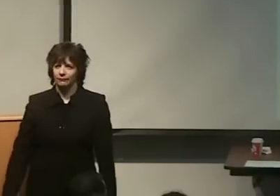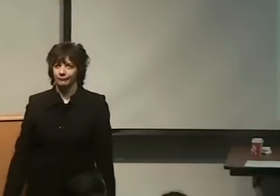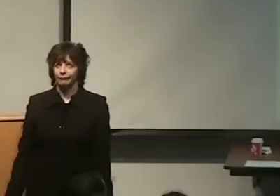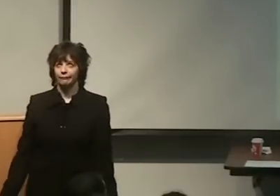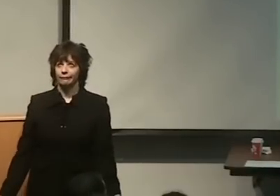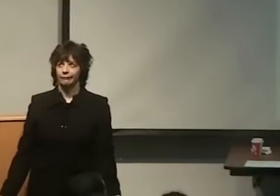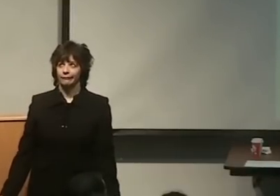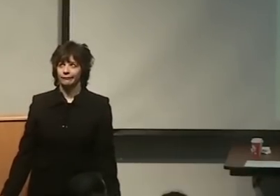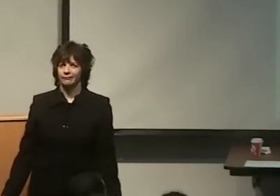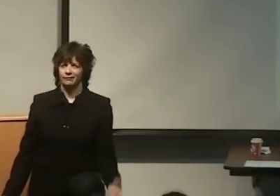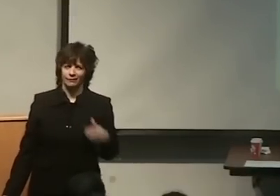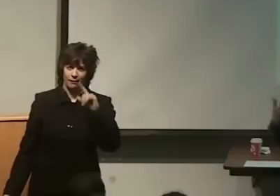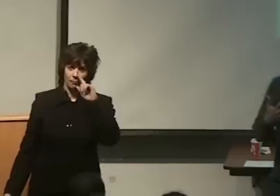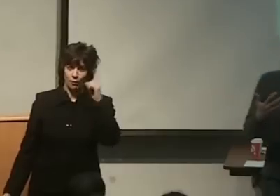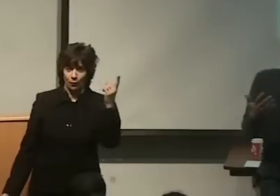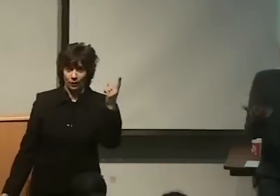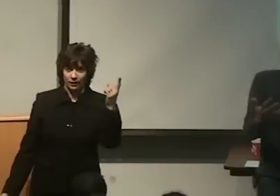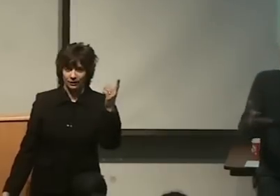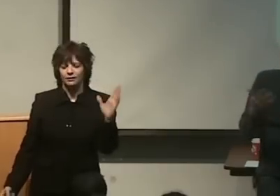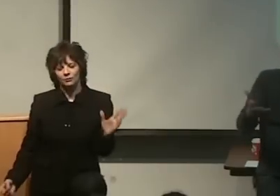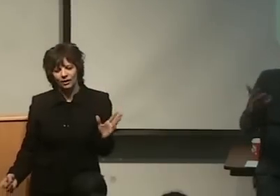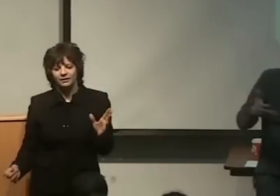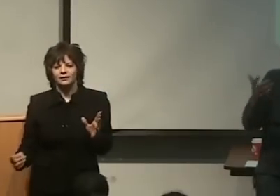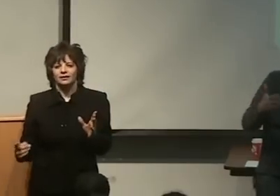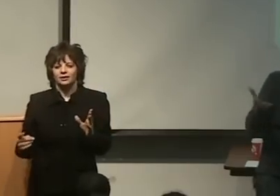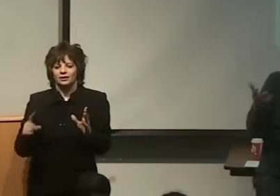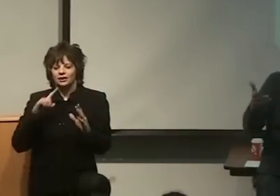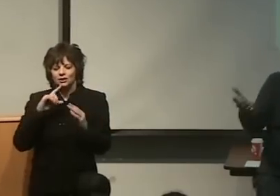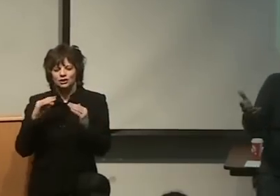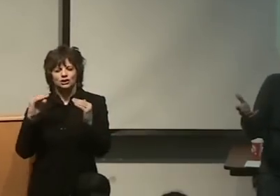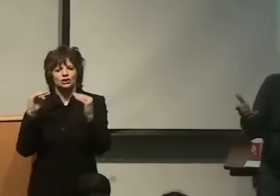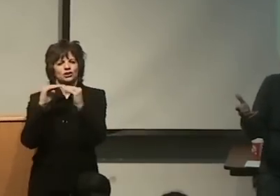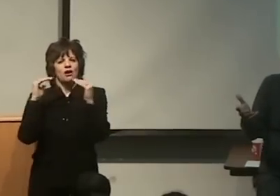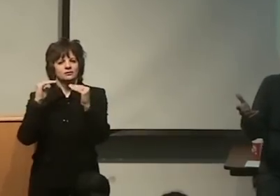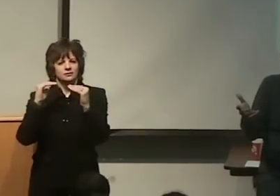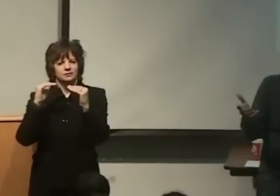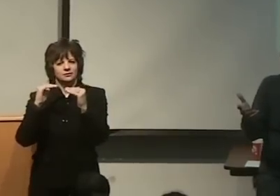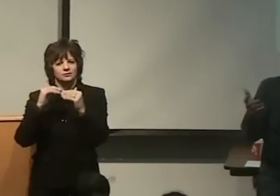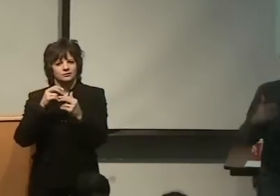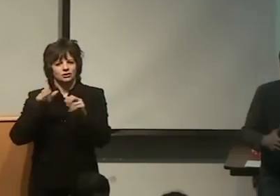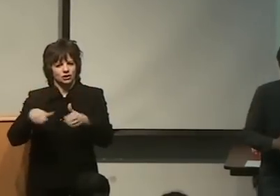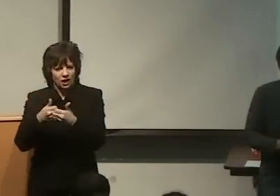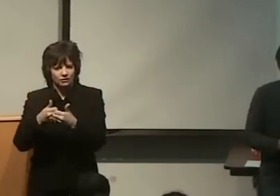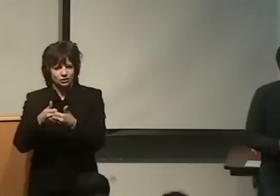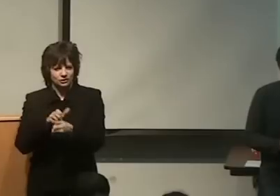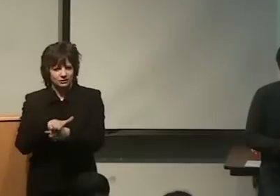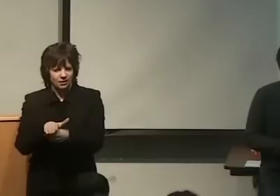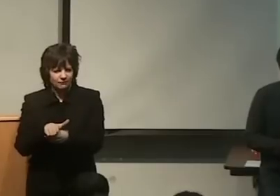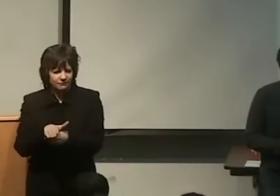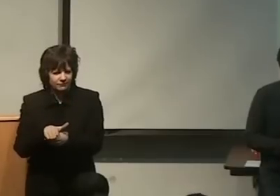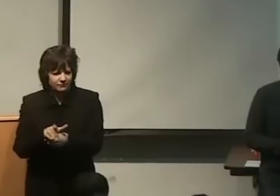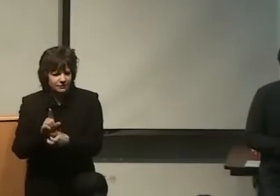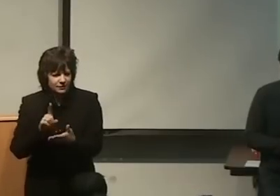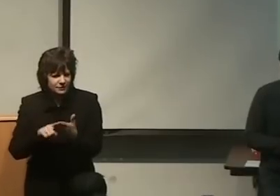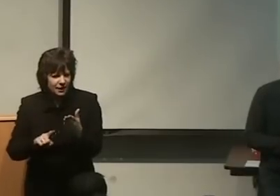I'm going home, right? I mean you want it to be just hard enough. Sound like anything familiar?